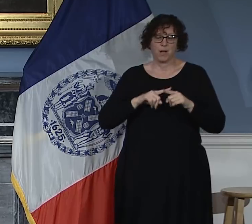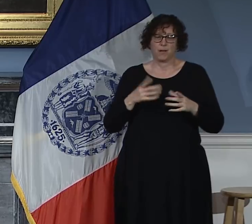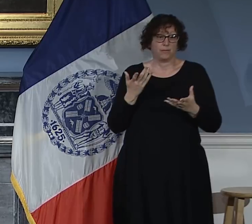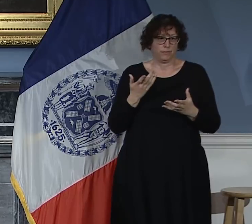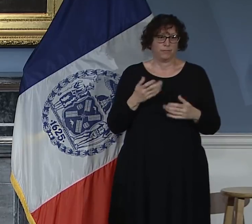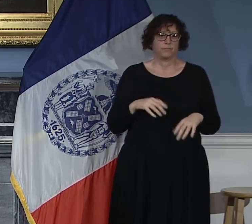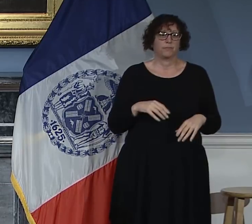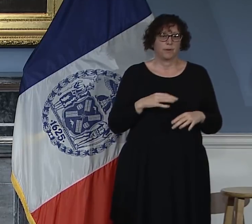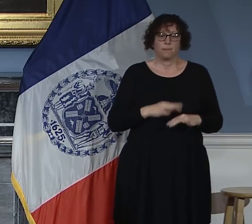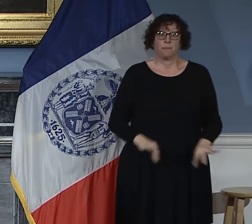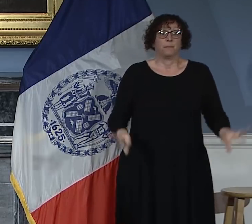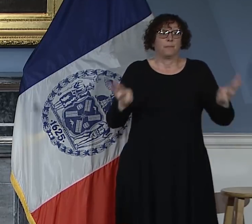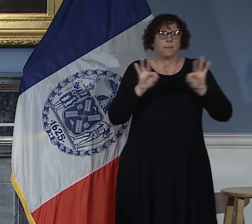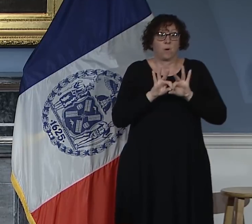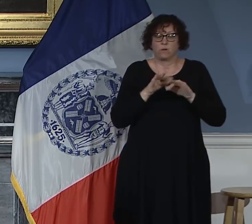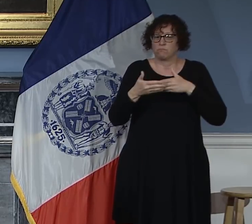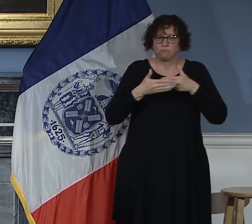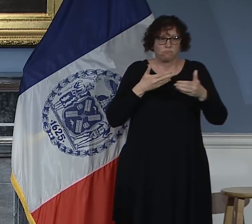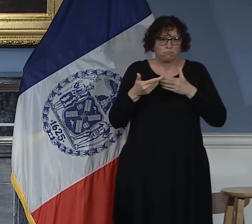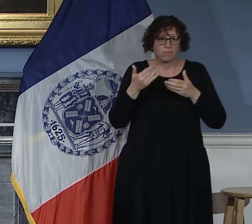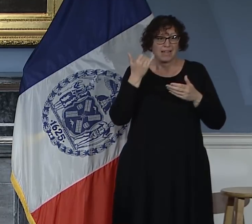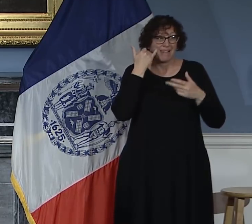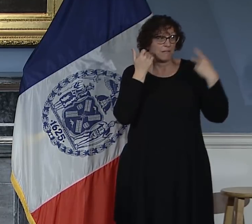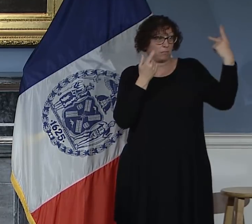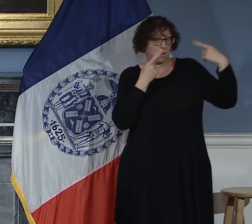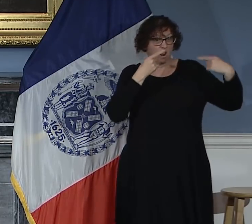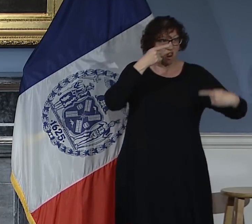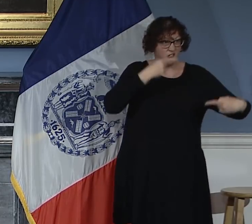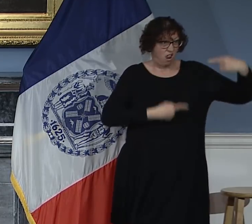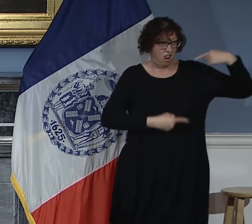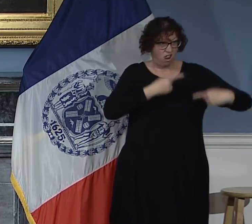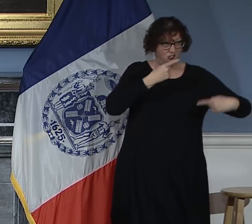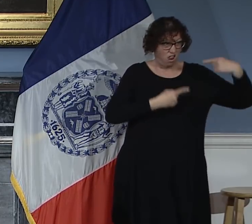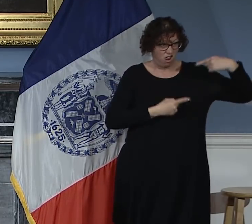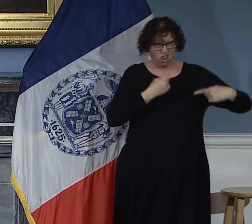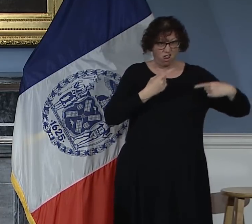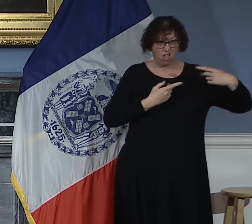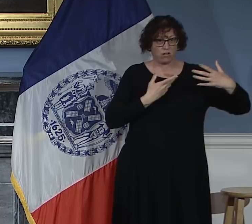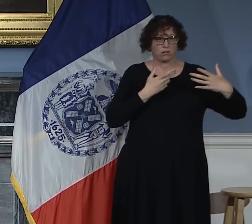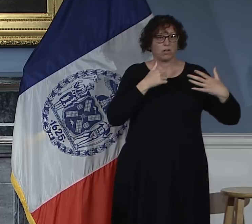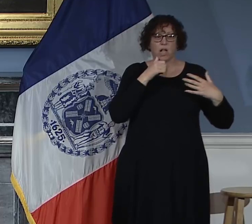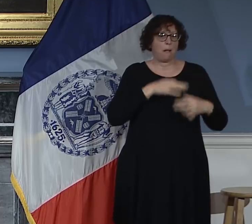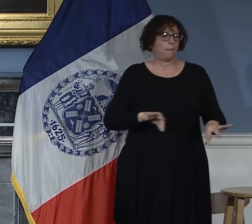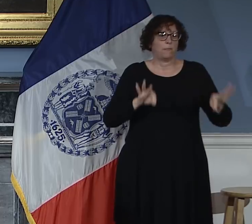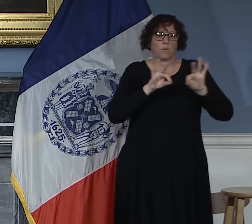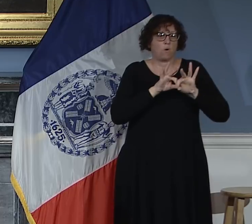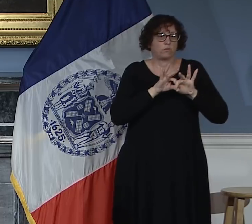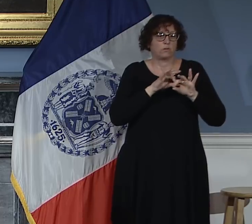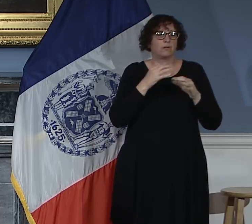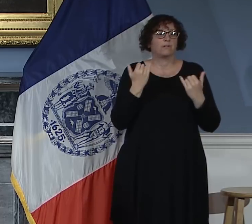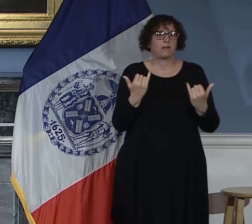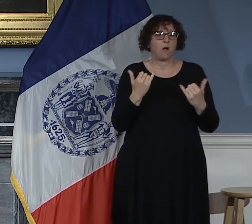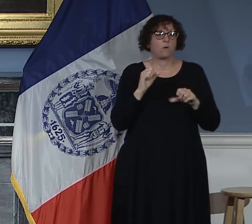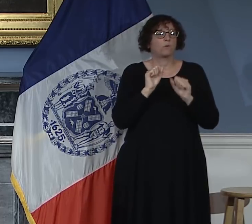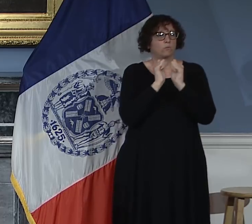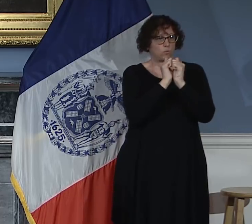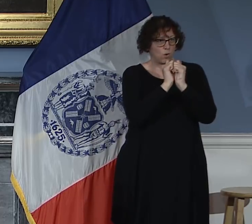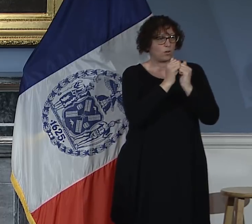RIGT HNW OW'REE IN A CRISIS TOGETHER. I WOULD NOTE THAT I ACTUALLY THINK THE GOVERNOR HAS HANDLED THIS VERY ELWL . IAG R EEWI THTHE